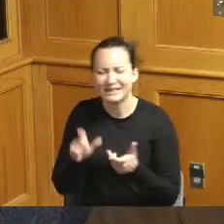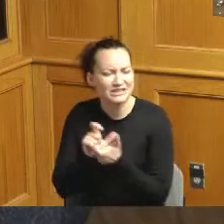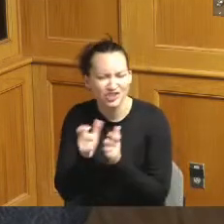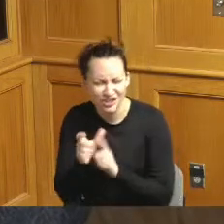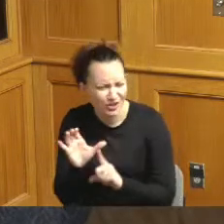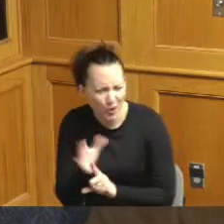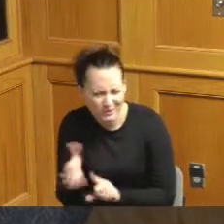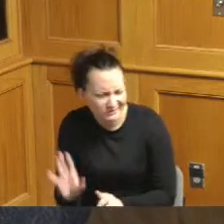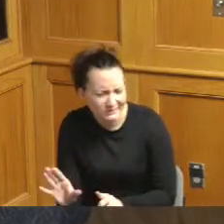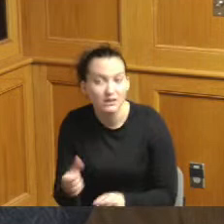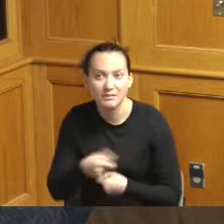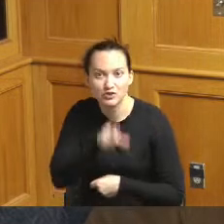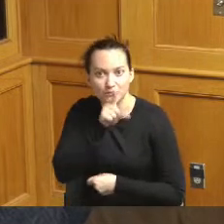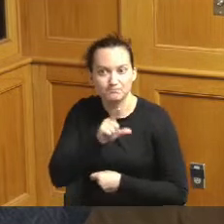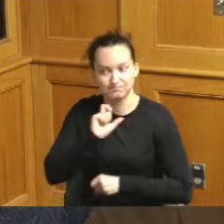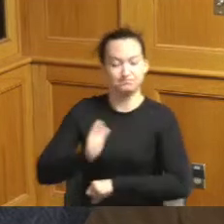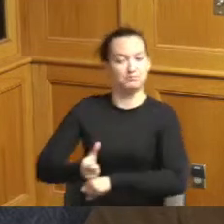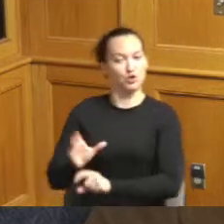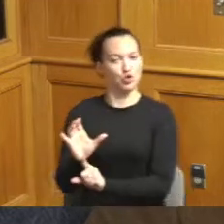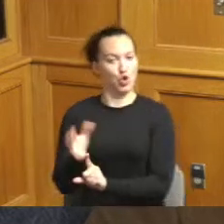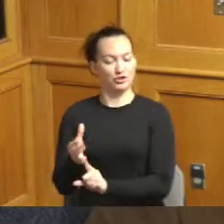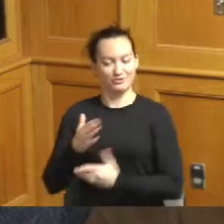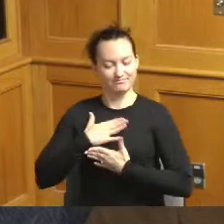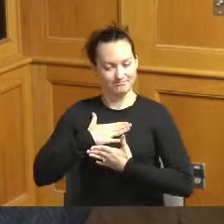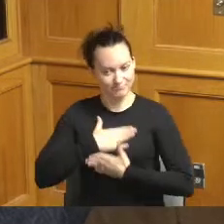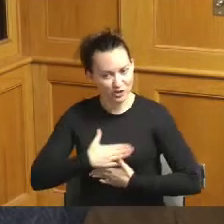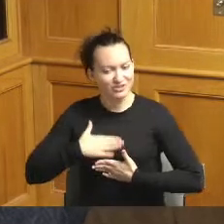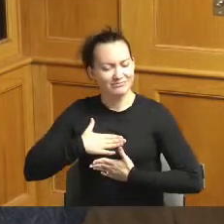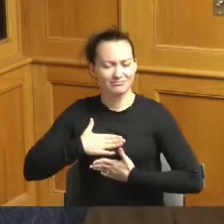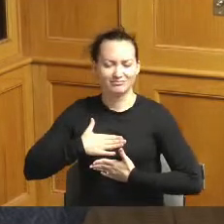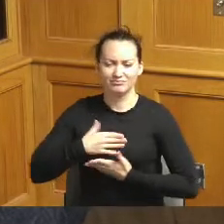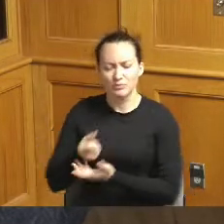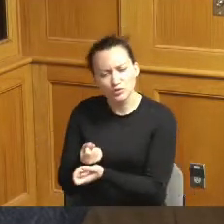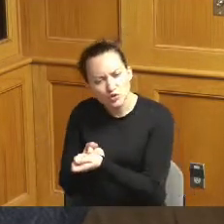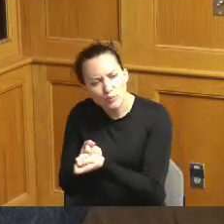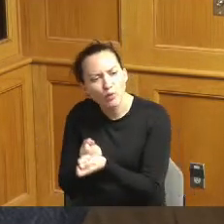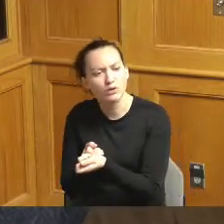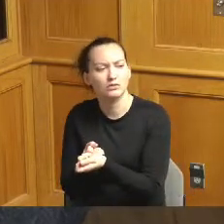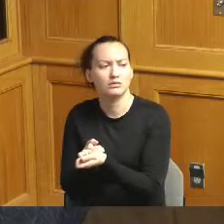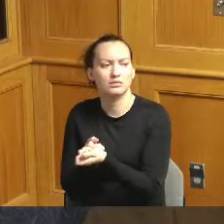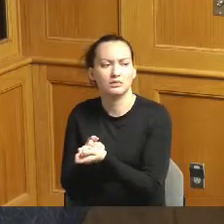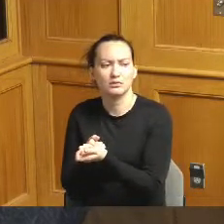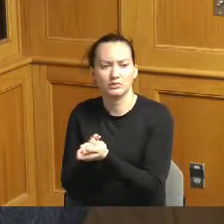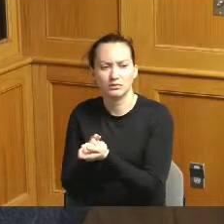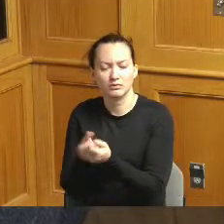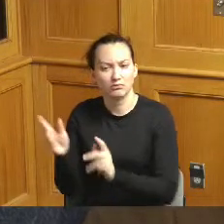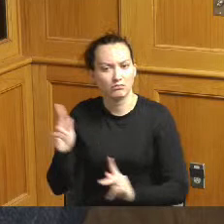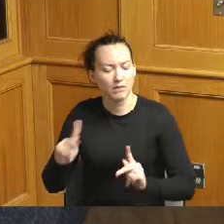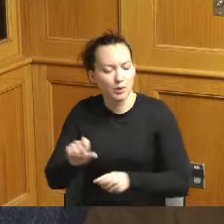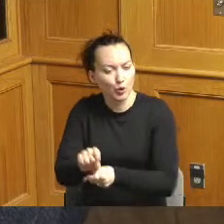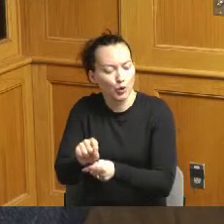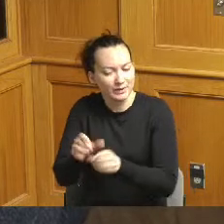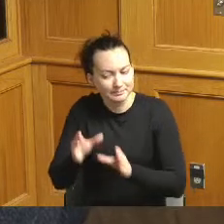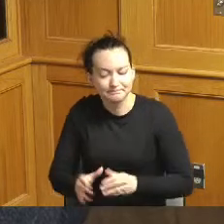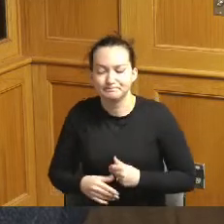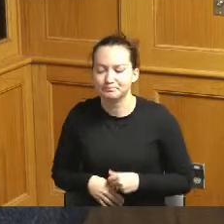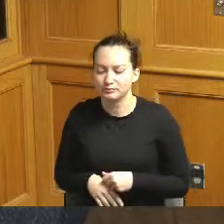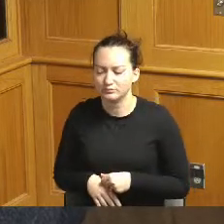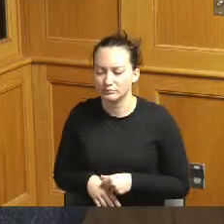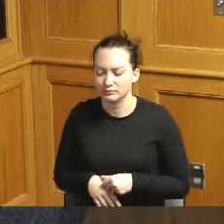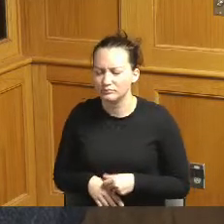but making sure there is a culture of appreciation and support for those employees so when did you